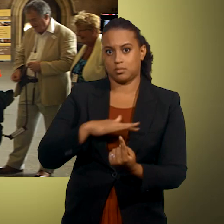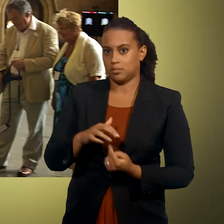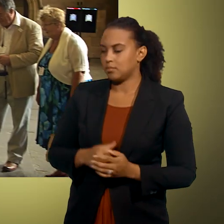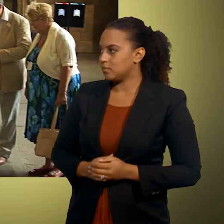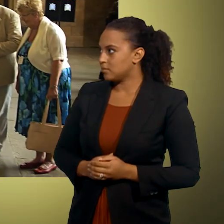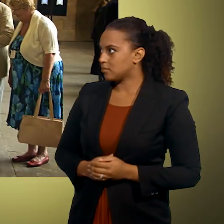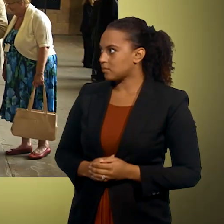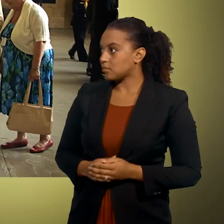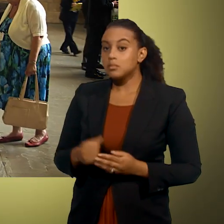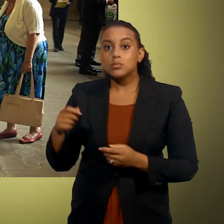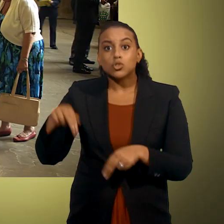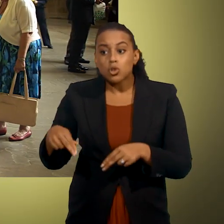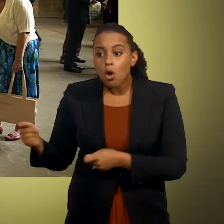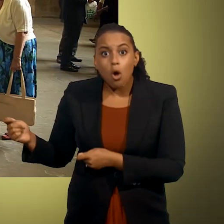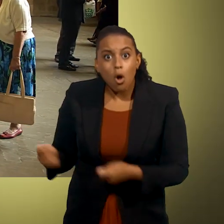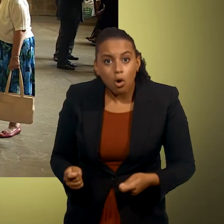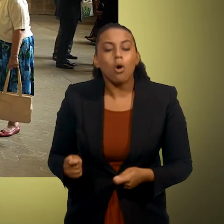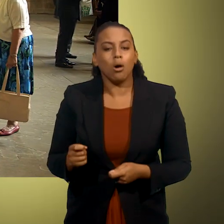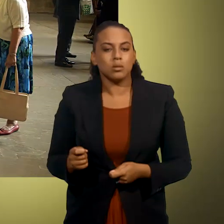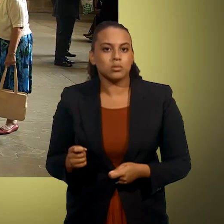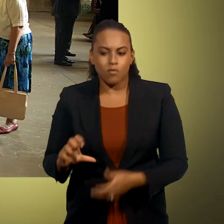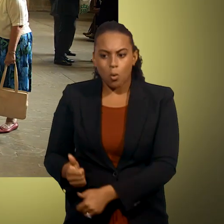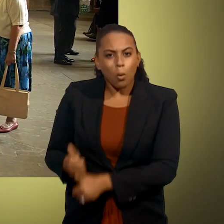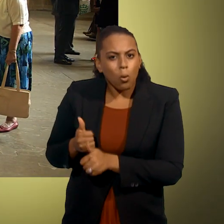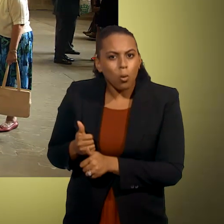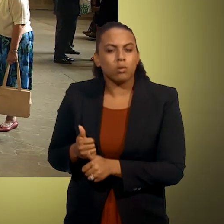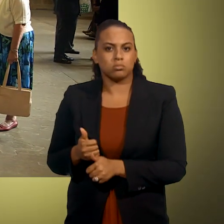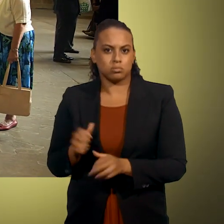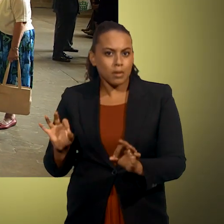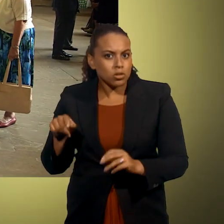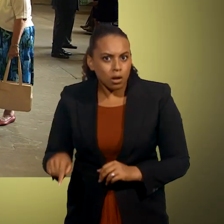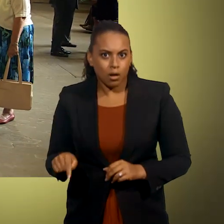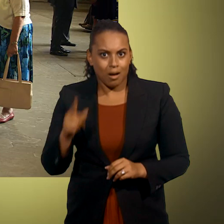If you have an assistance dog, we can provide a sandpit and water bowl.